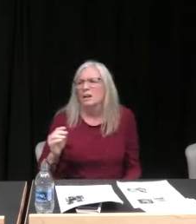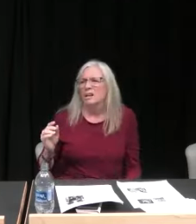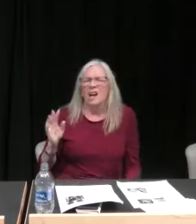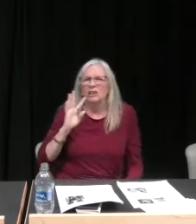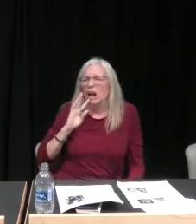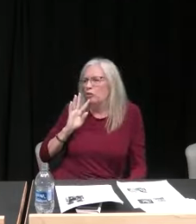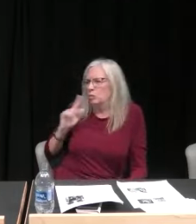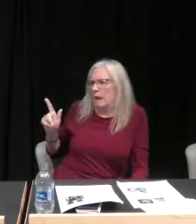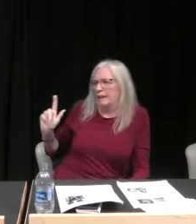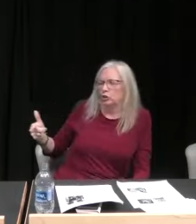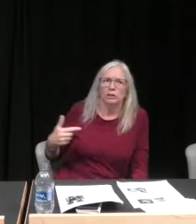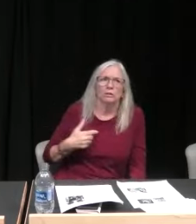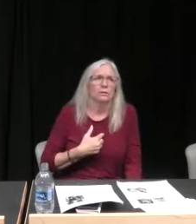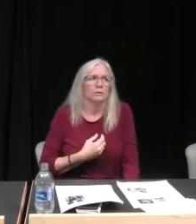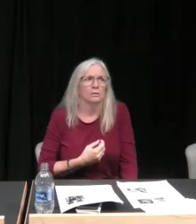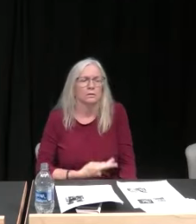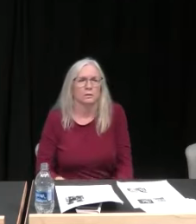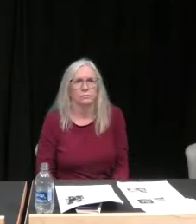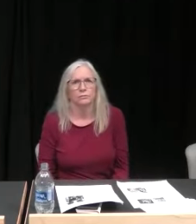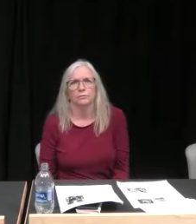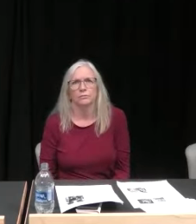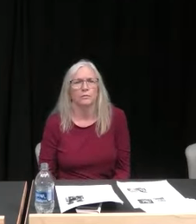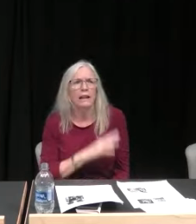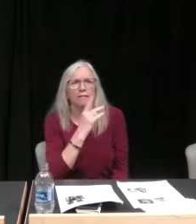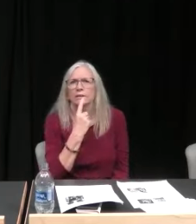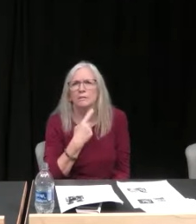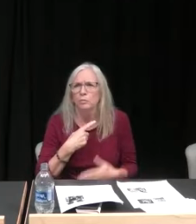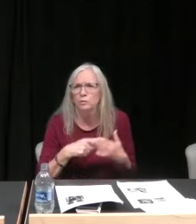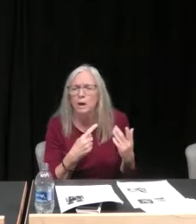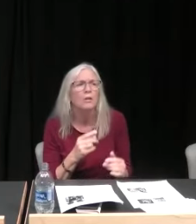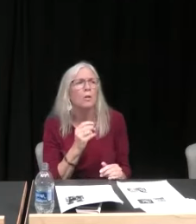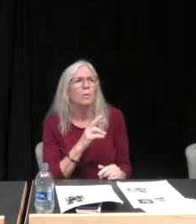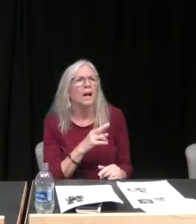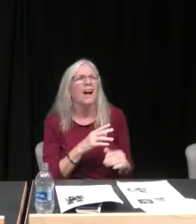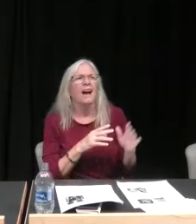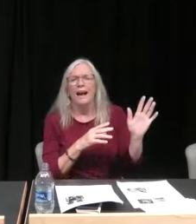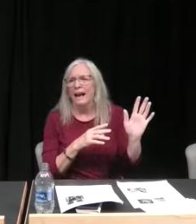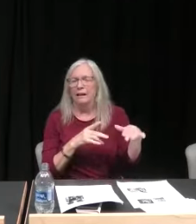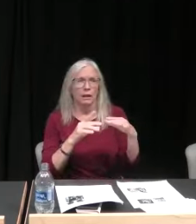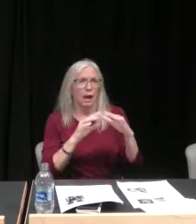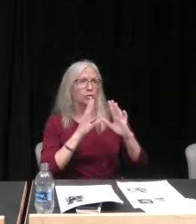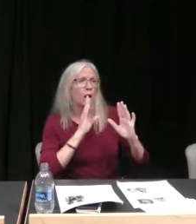being said with that oh I'll tell you later that that's the extent of conversation between me and